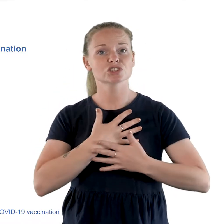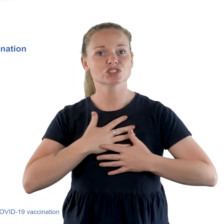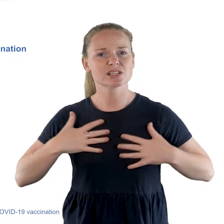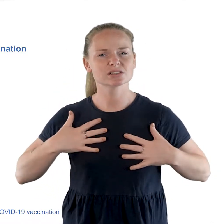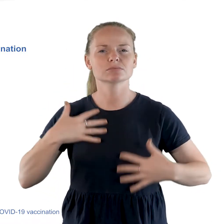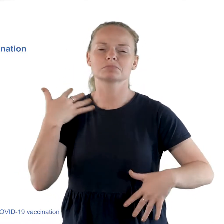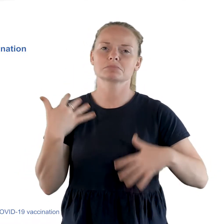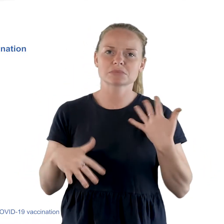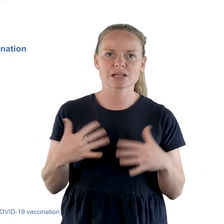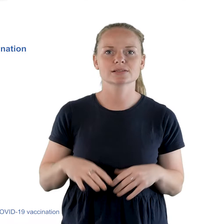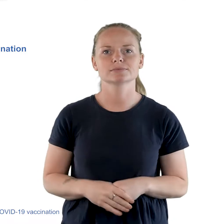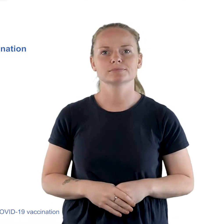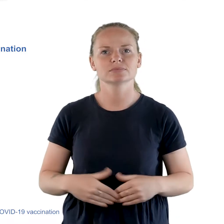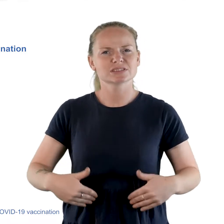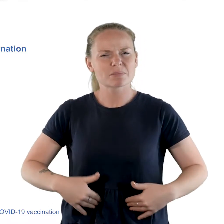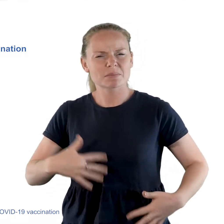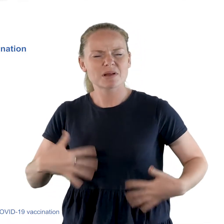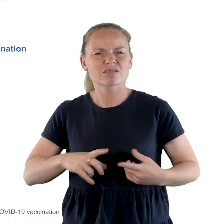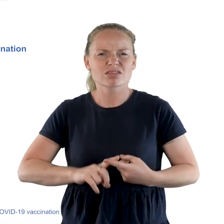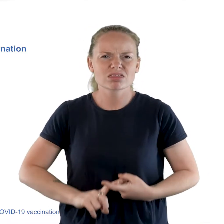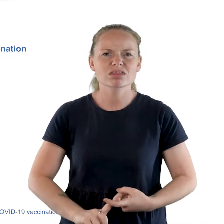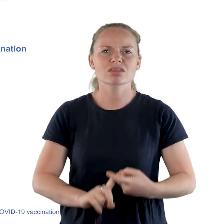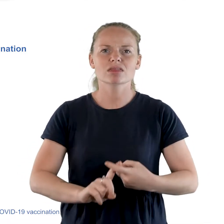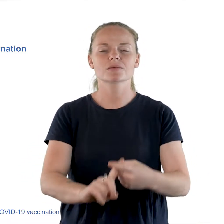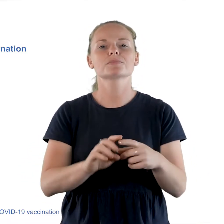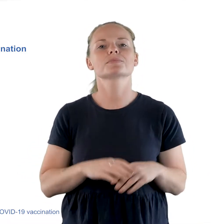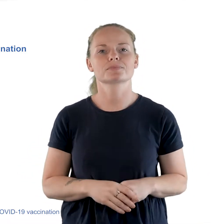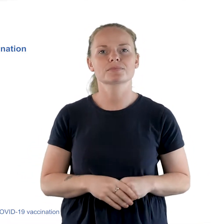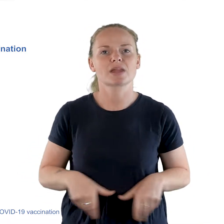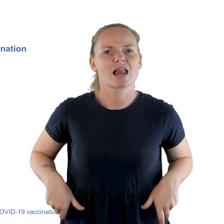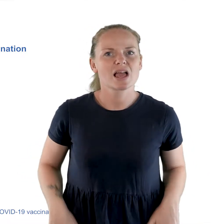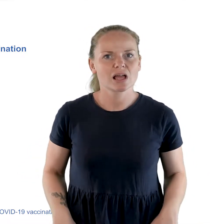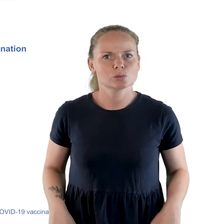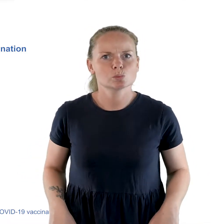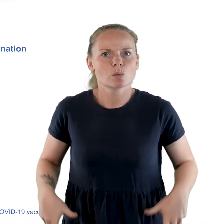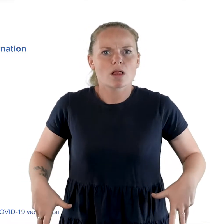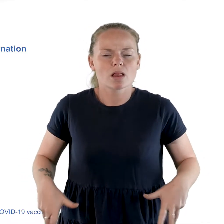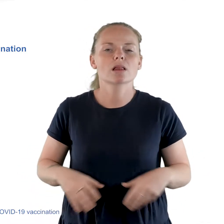chest pain persistent abdominal pain leg swelling